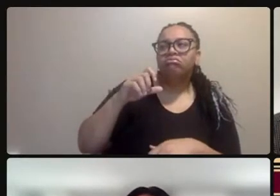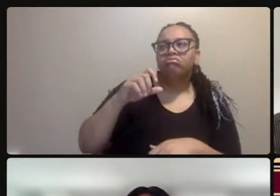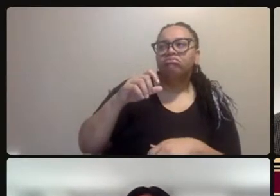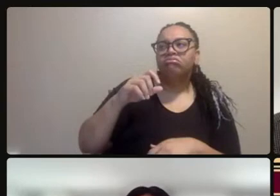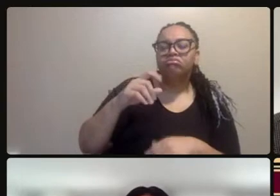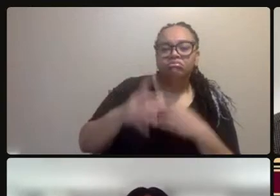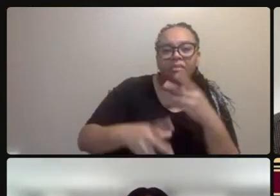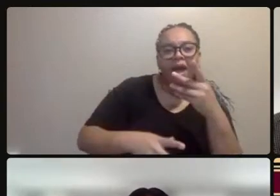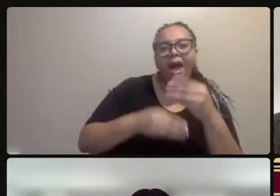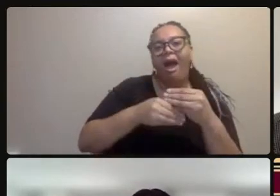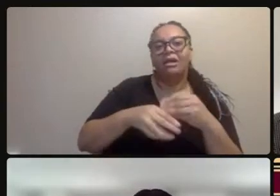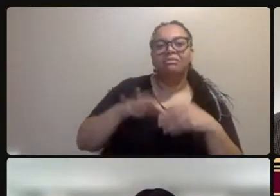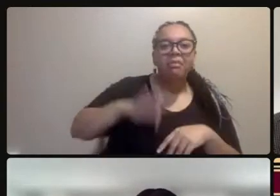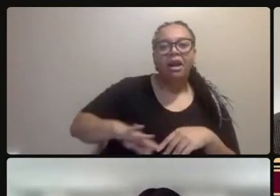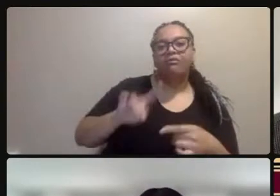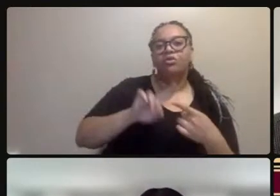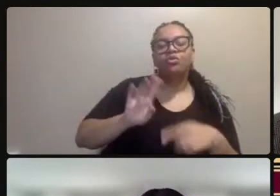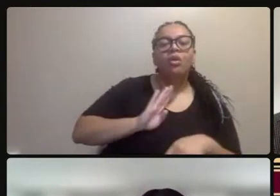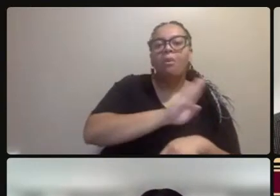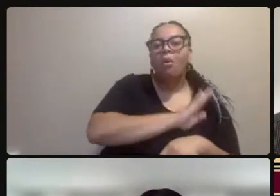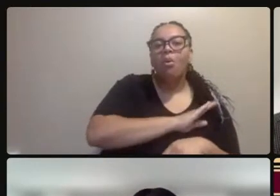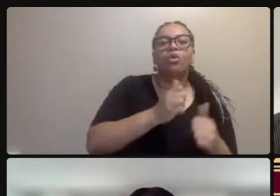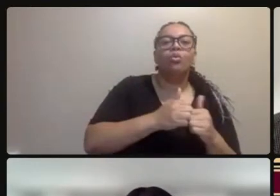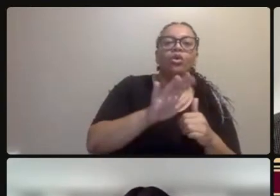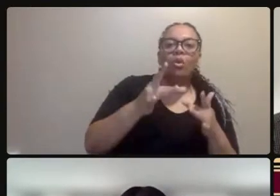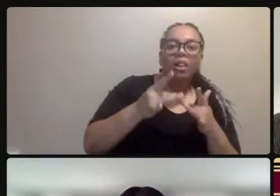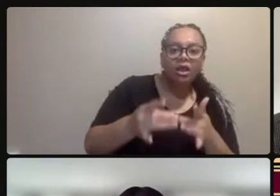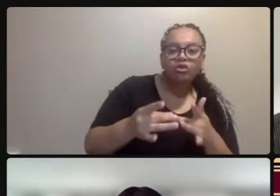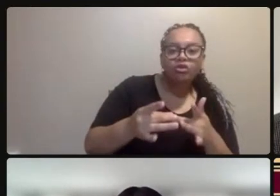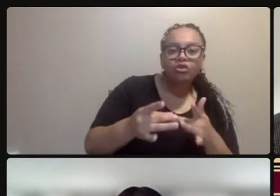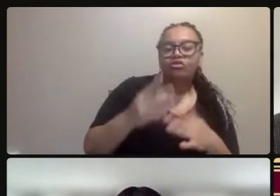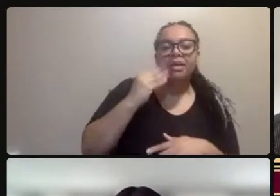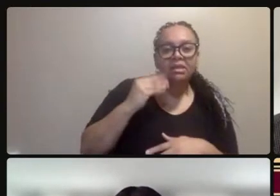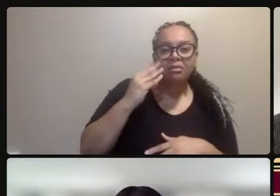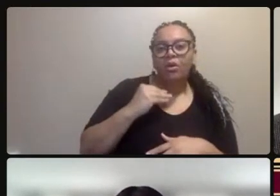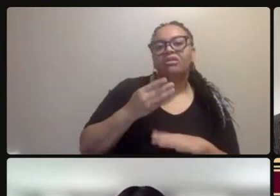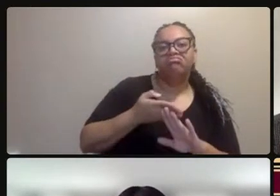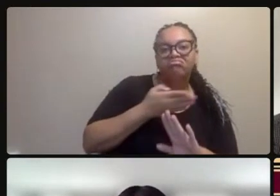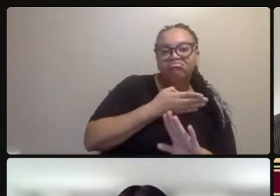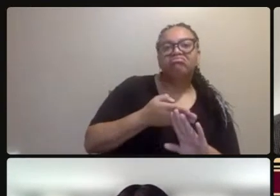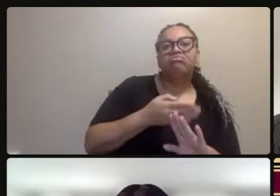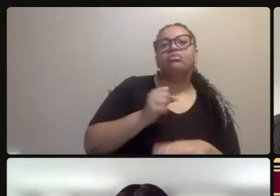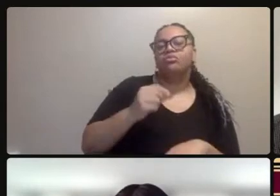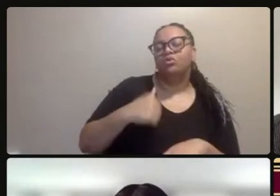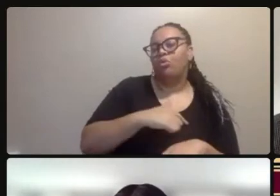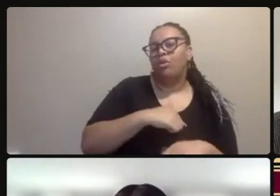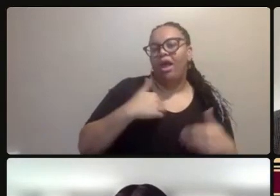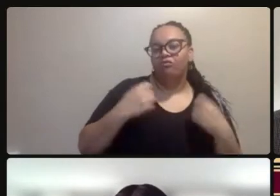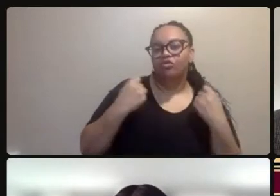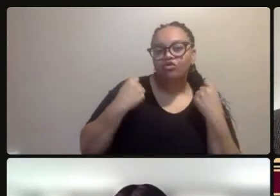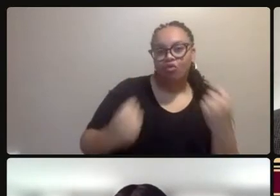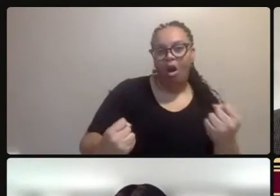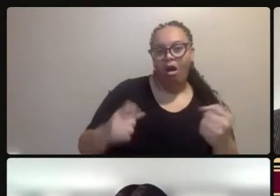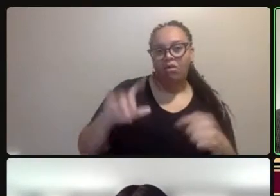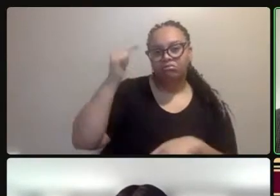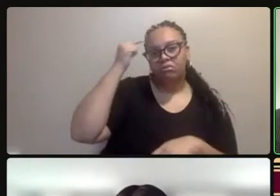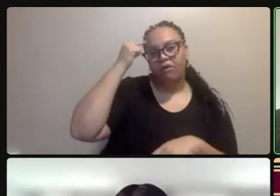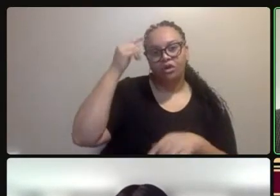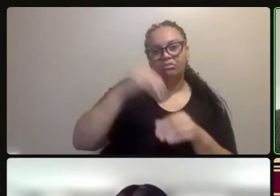SHARE WITH HOW YOU WILL CONTRIBUTE AS A MEMBER OF THE BOARD INCLUDING DETAILING